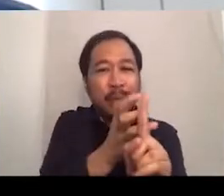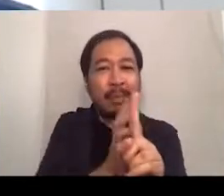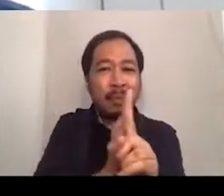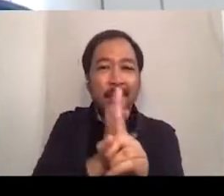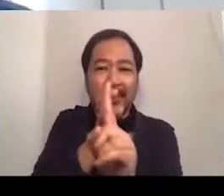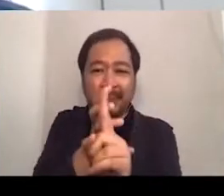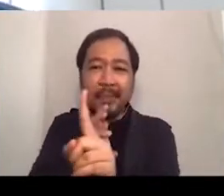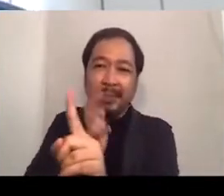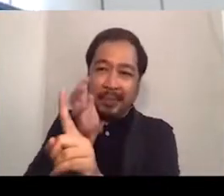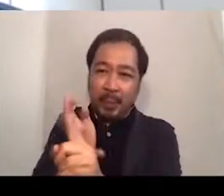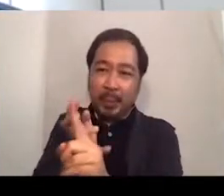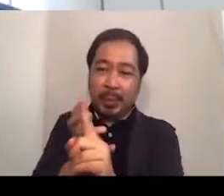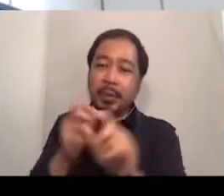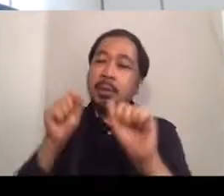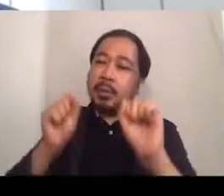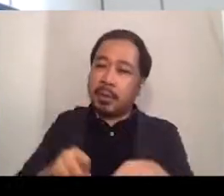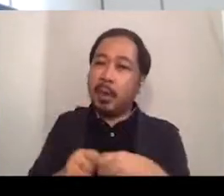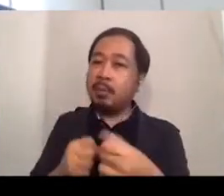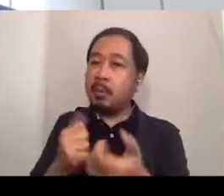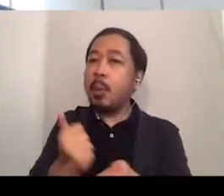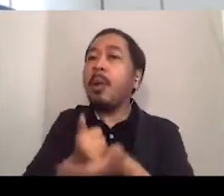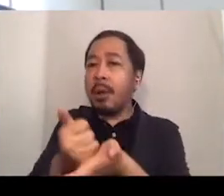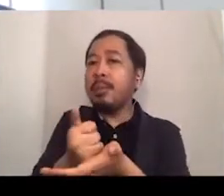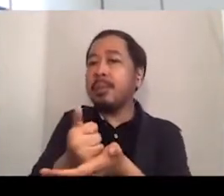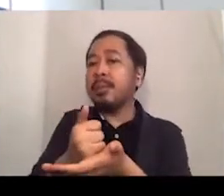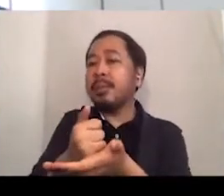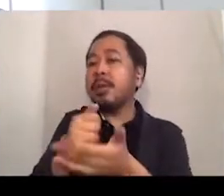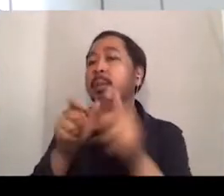to enjoy equal rights with others.